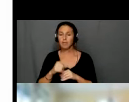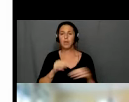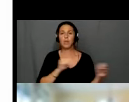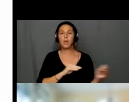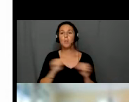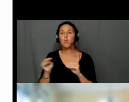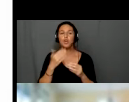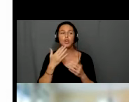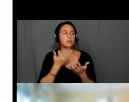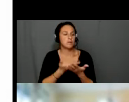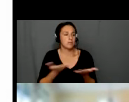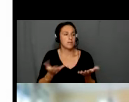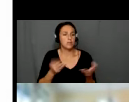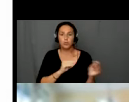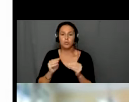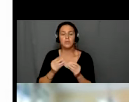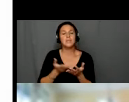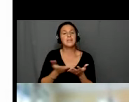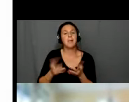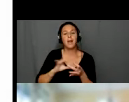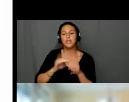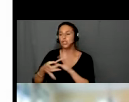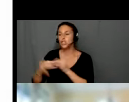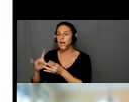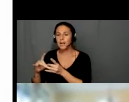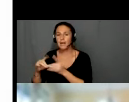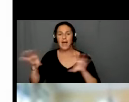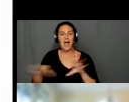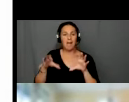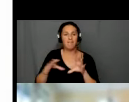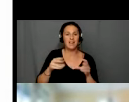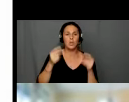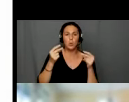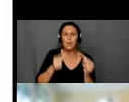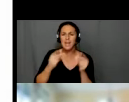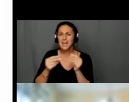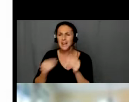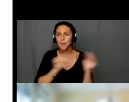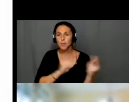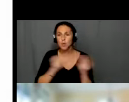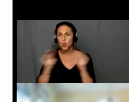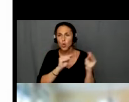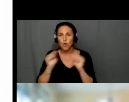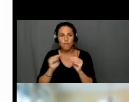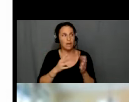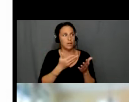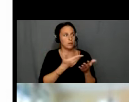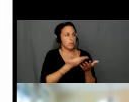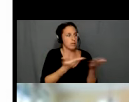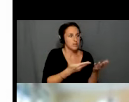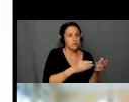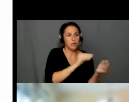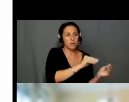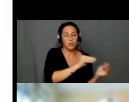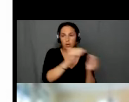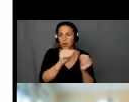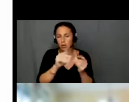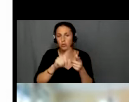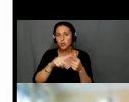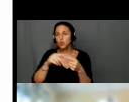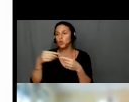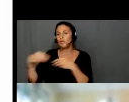It's part of the supply chain it's about actively and quickly moving goods from their source to the retail or customers location.